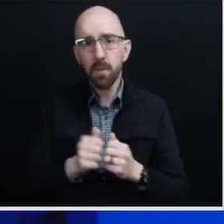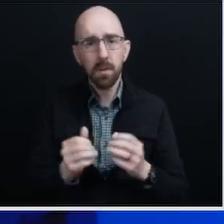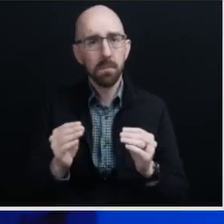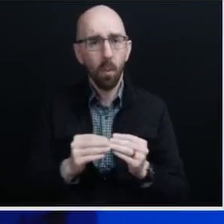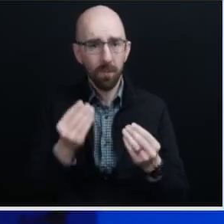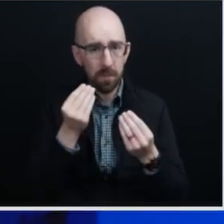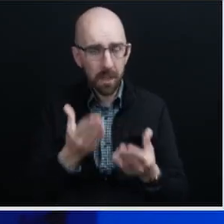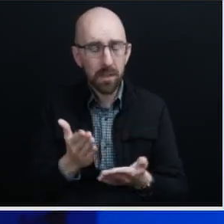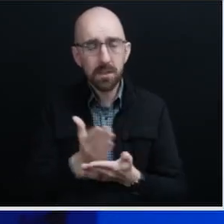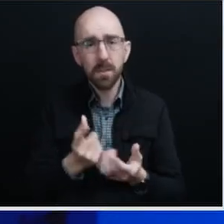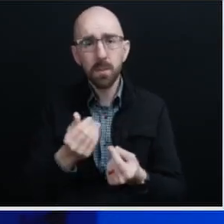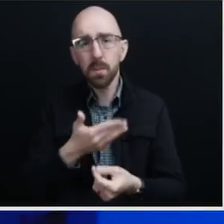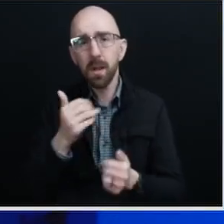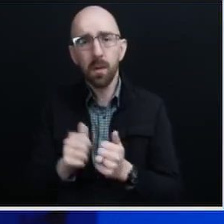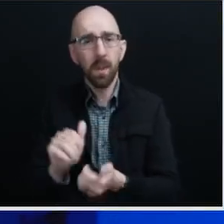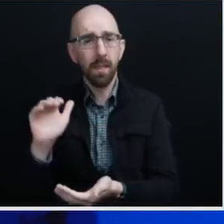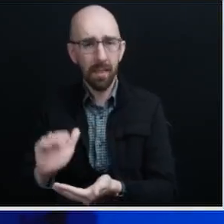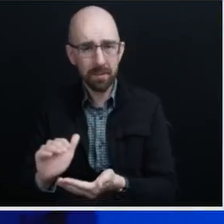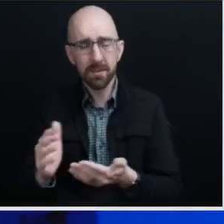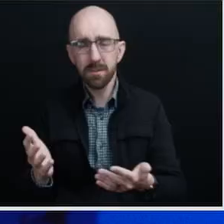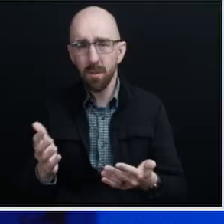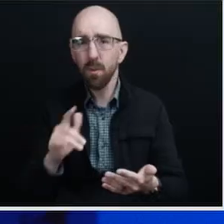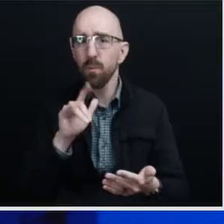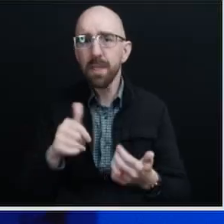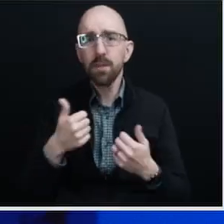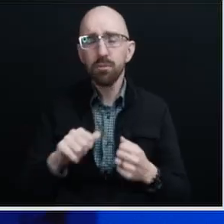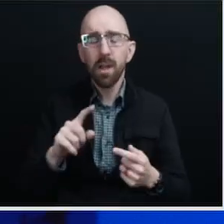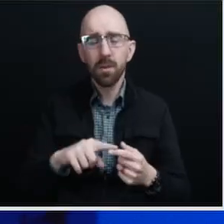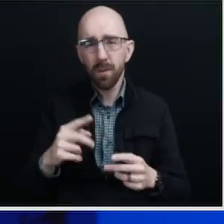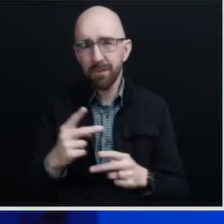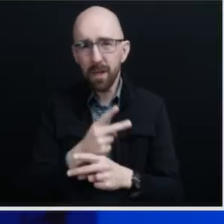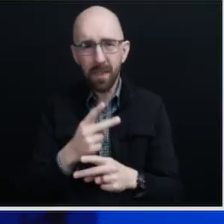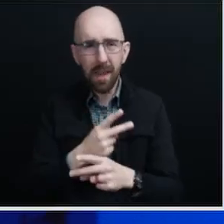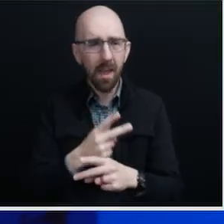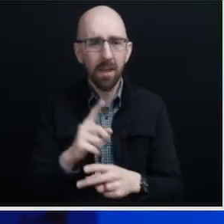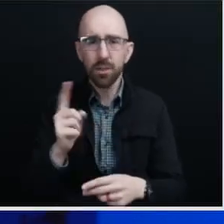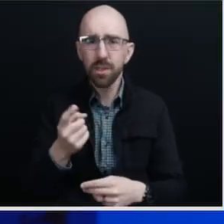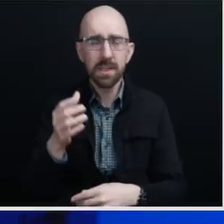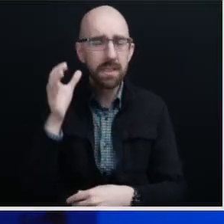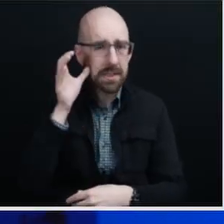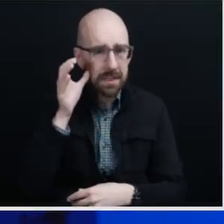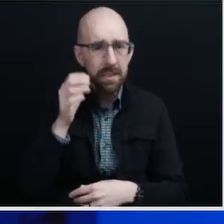better with less. And so really trying to figure that out and just listen and be an advocate. Um,